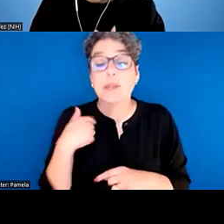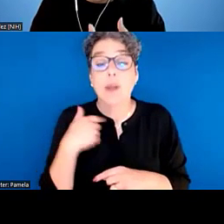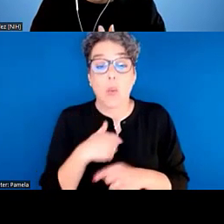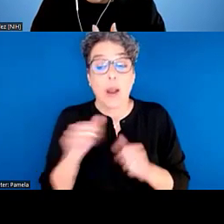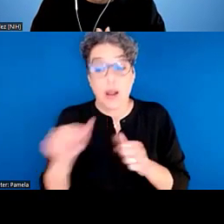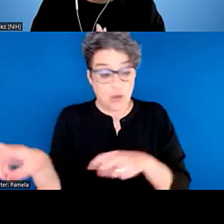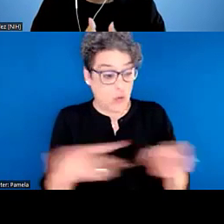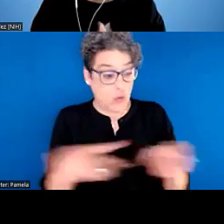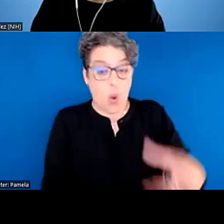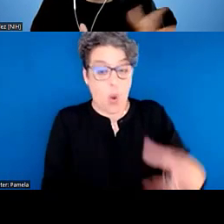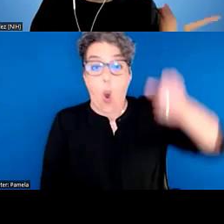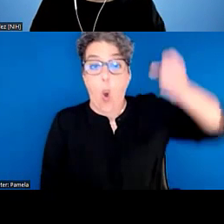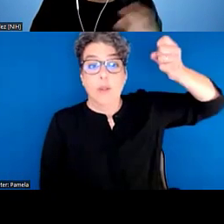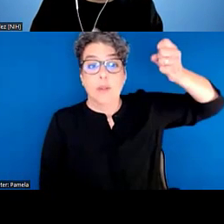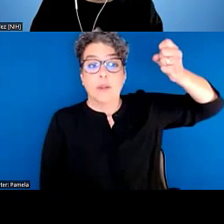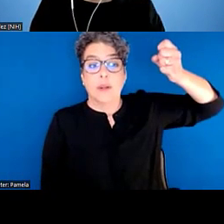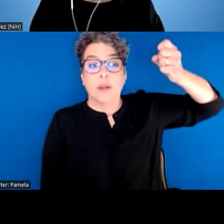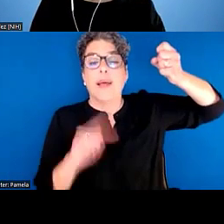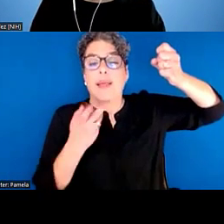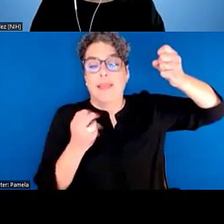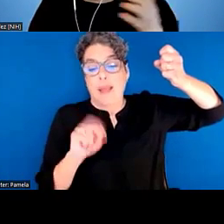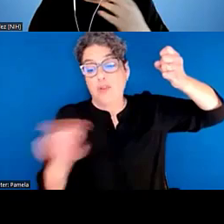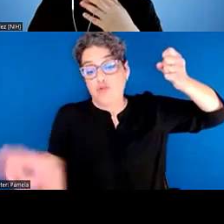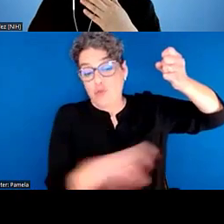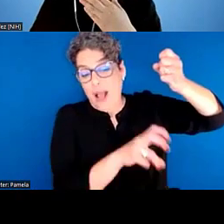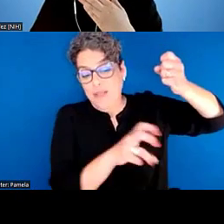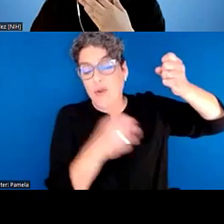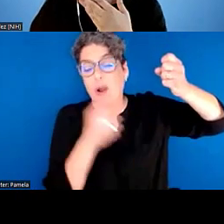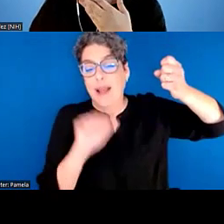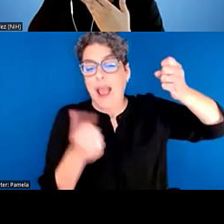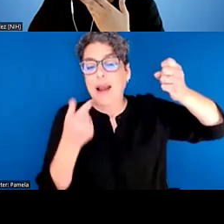and then wait for the transfer to happen later. So that's something that we could do as well.